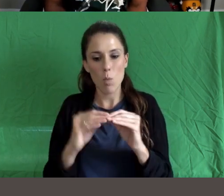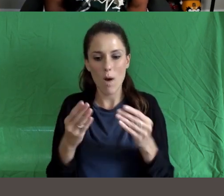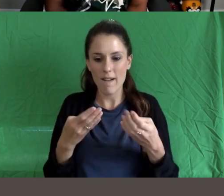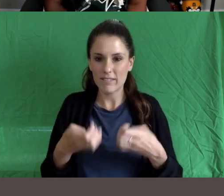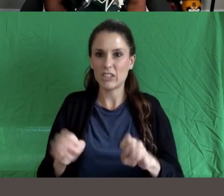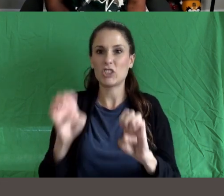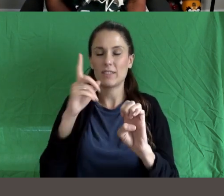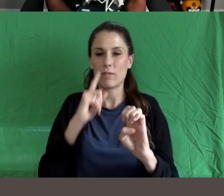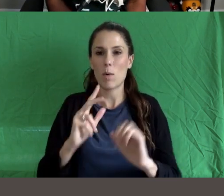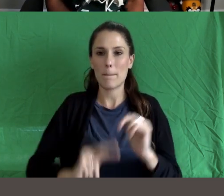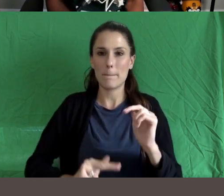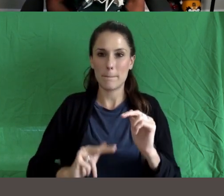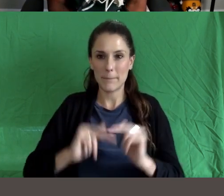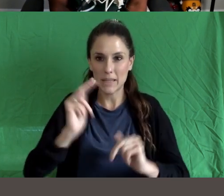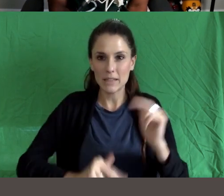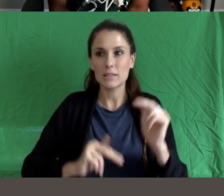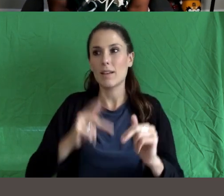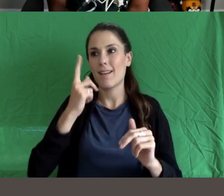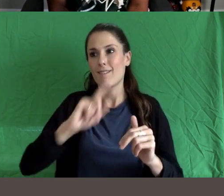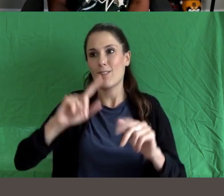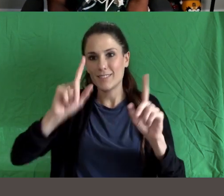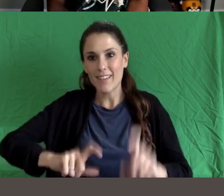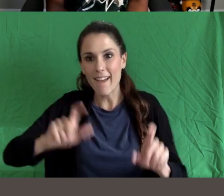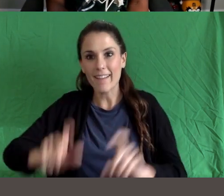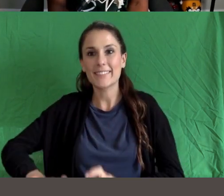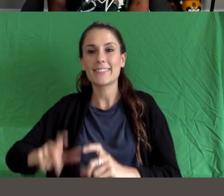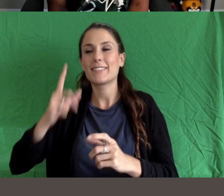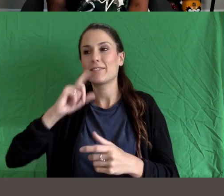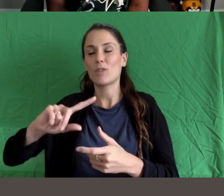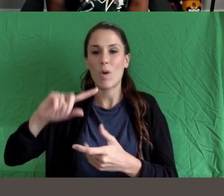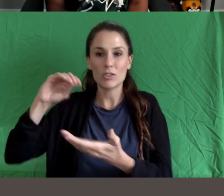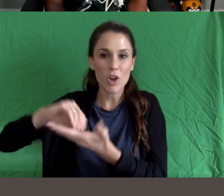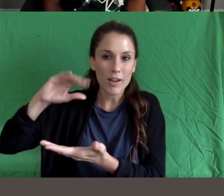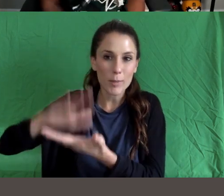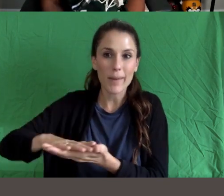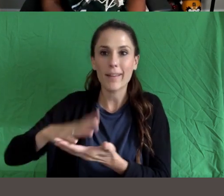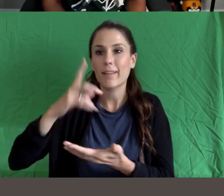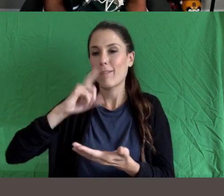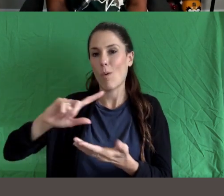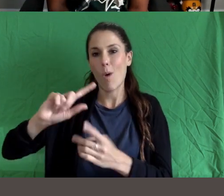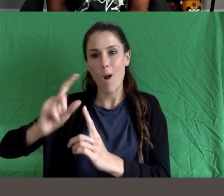things, the better you'll be able to test those things, document those things, and automate those